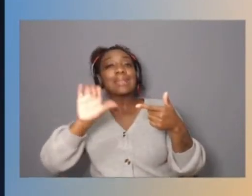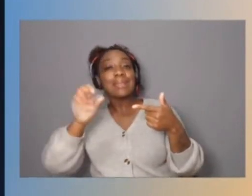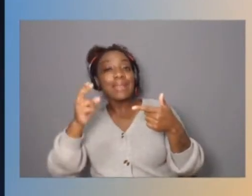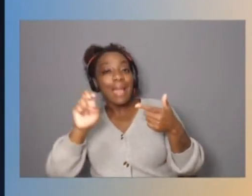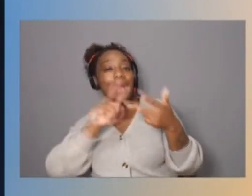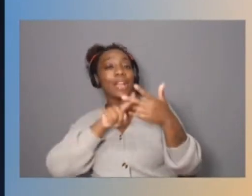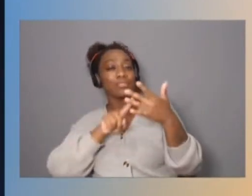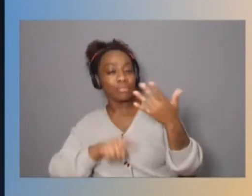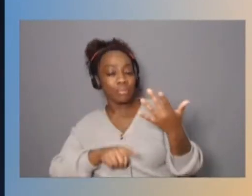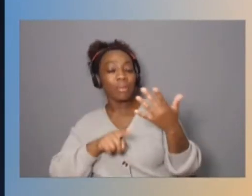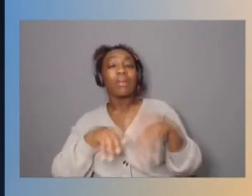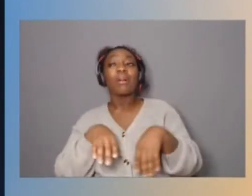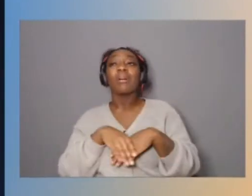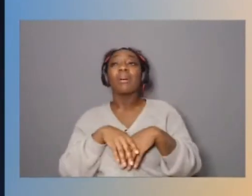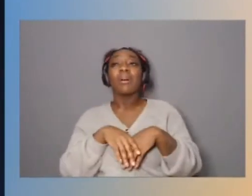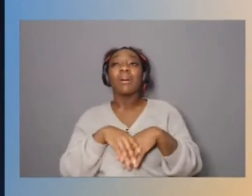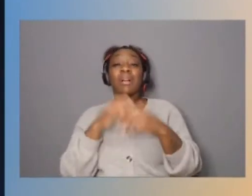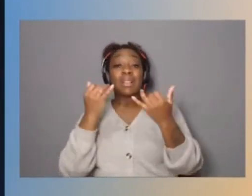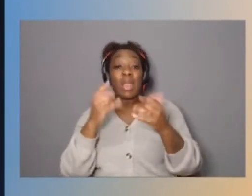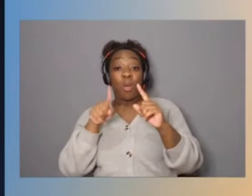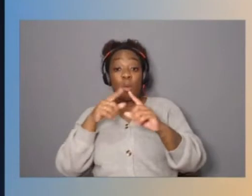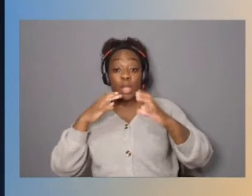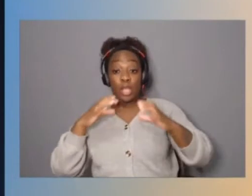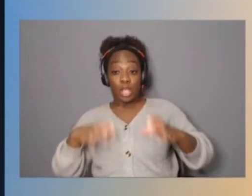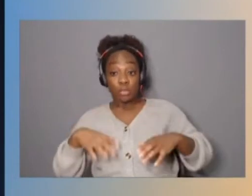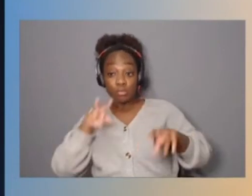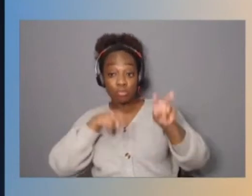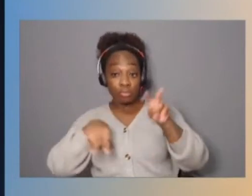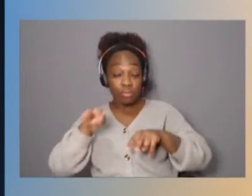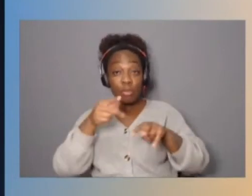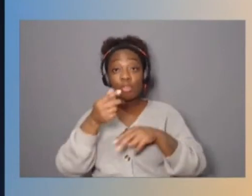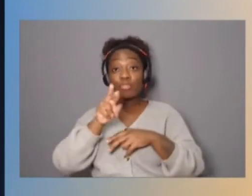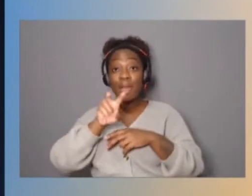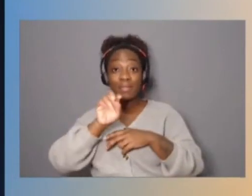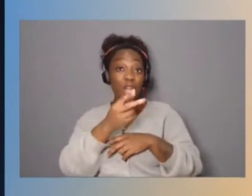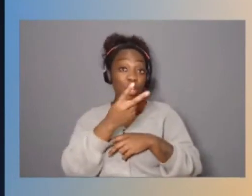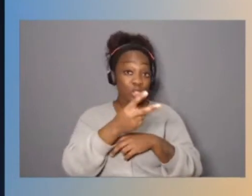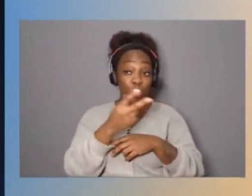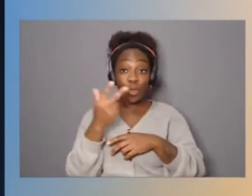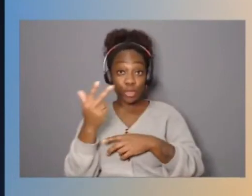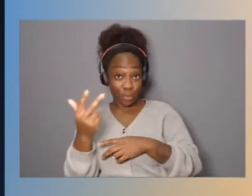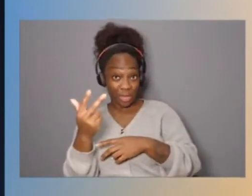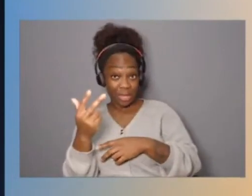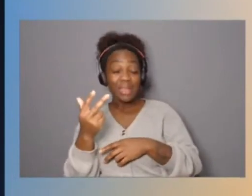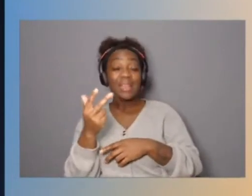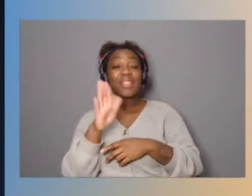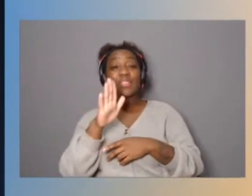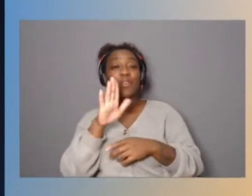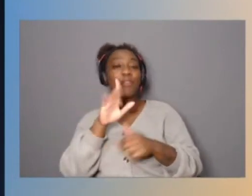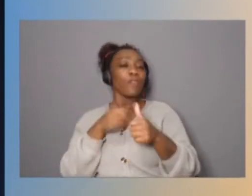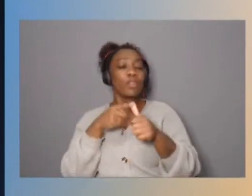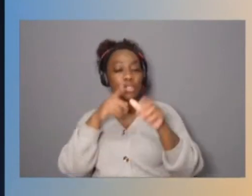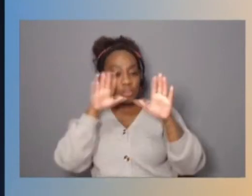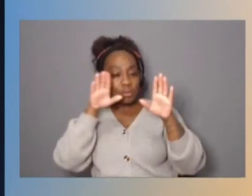our Graviton2 or Graviton3-based instances, their first concern is the level of effort required to get started.